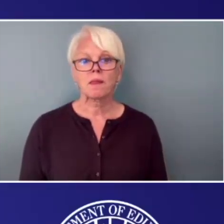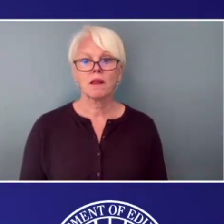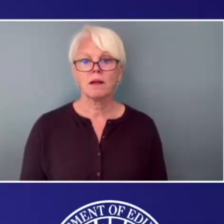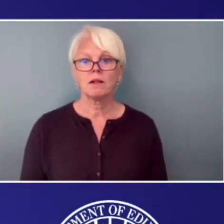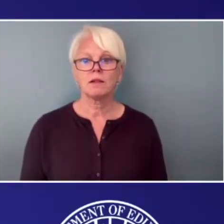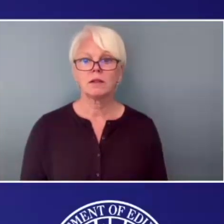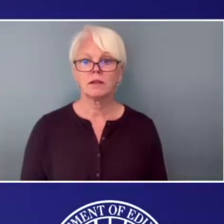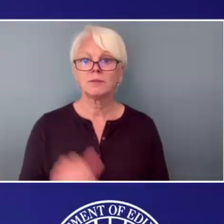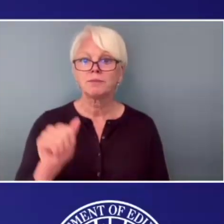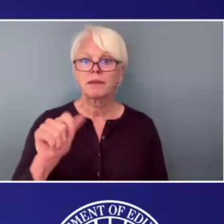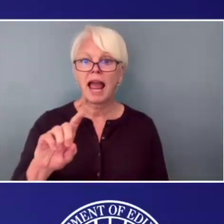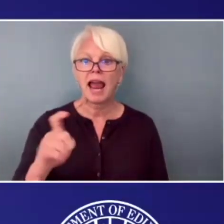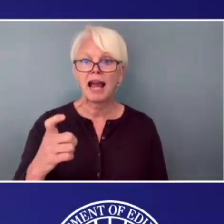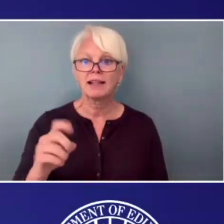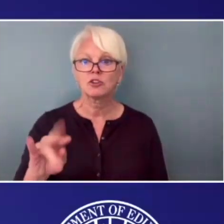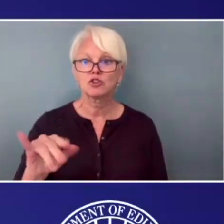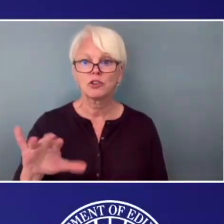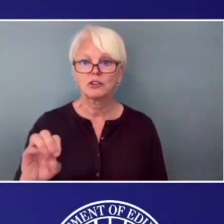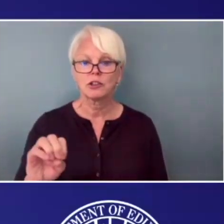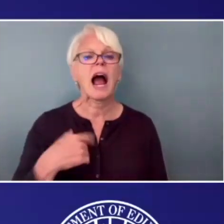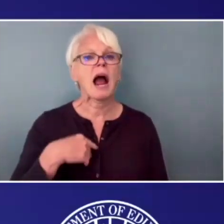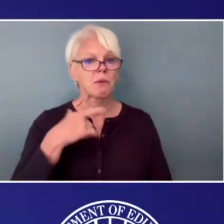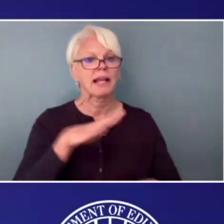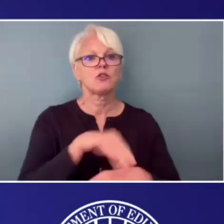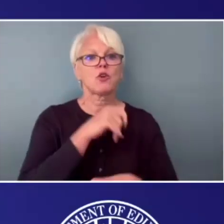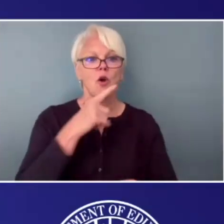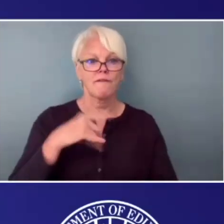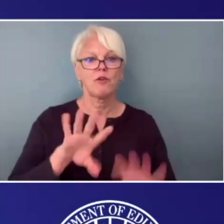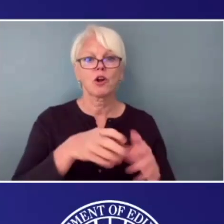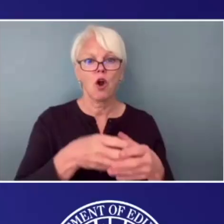Alex Ricci. I would like to call for a caucus. Okay. So moved.